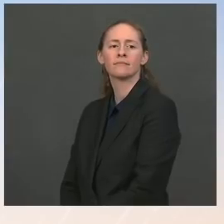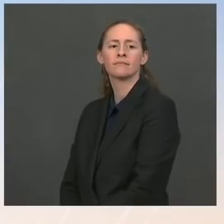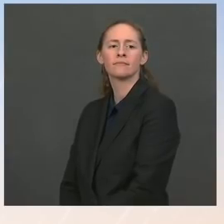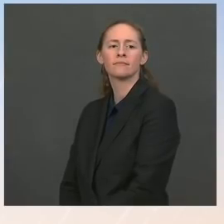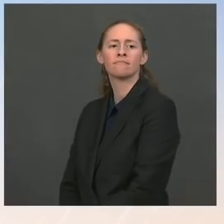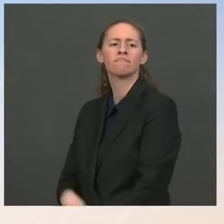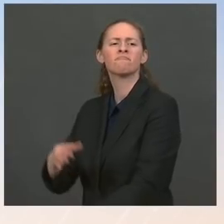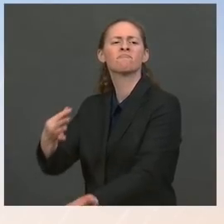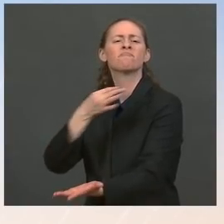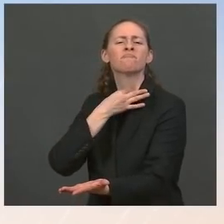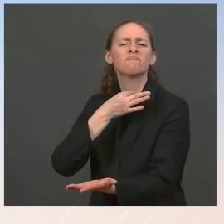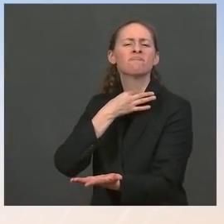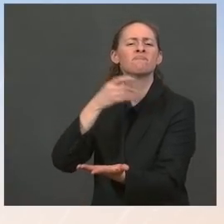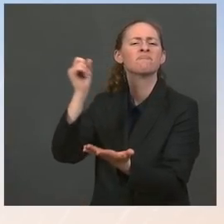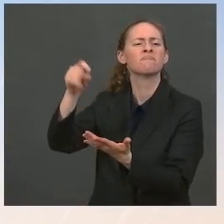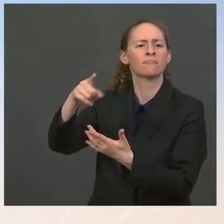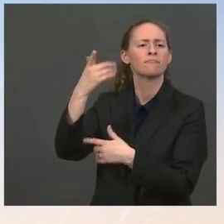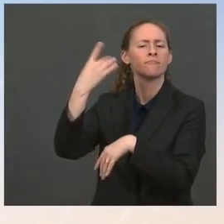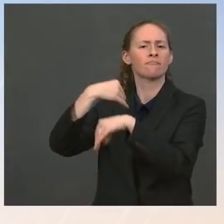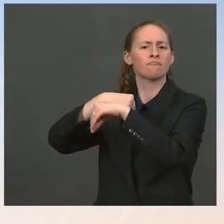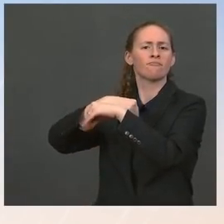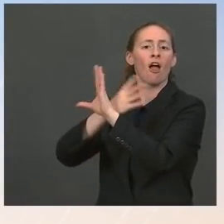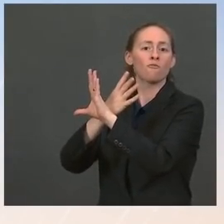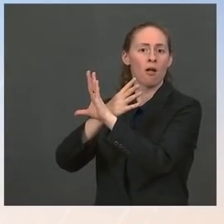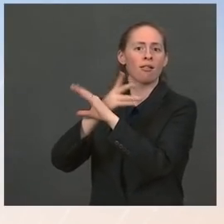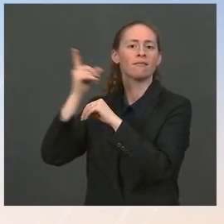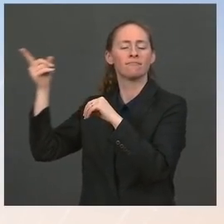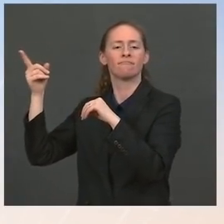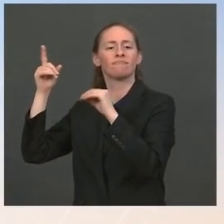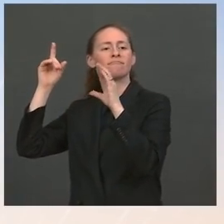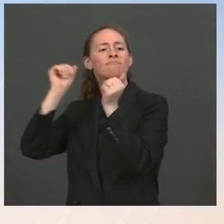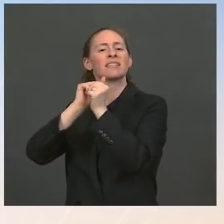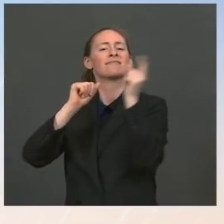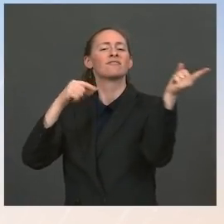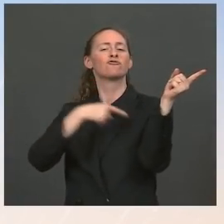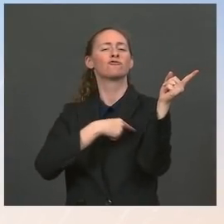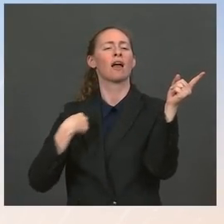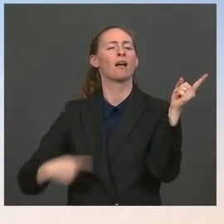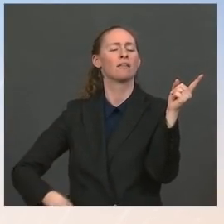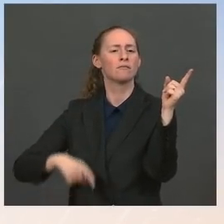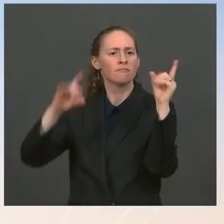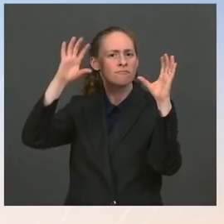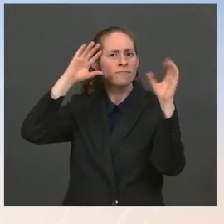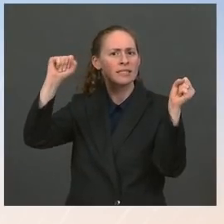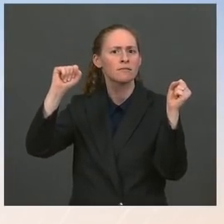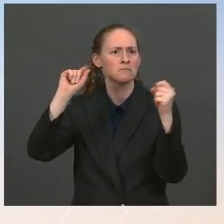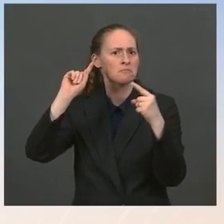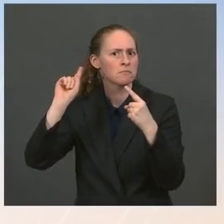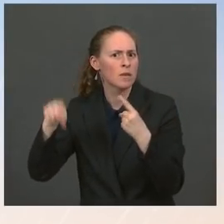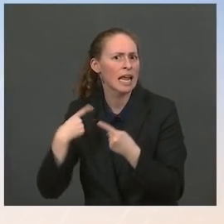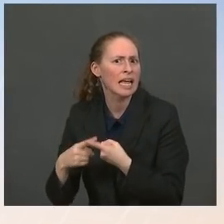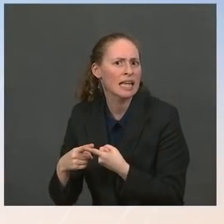Is that -- do you have maybe a closer approximation of a date for that? Ms. Jean-Pierre: Yeah, let me see if I have something.